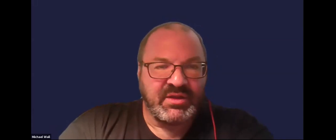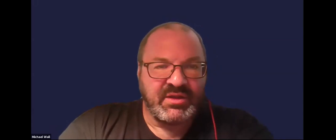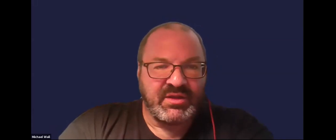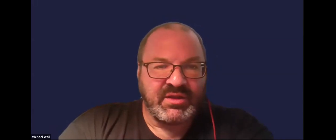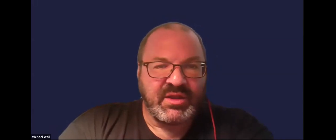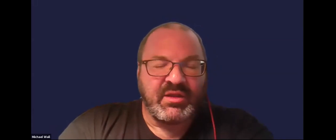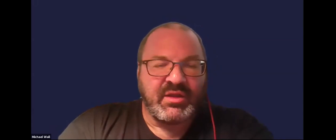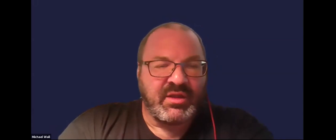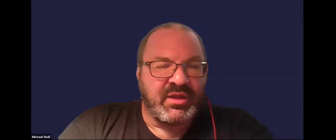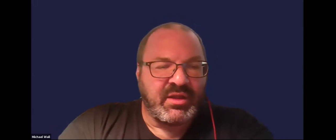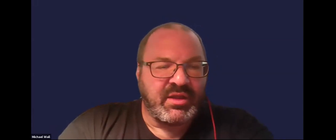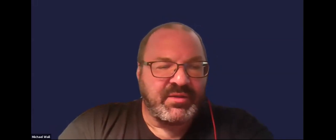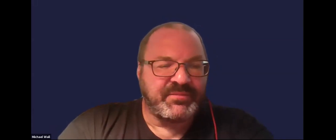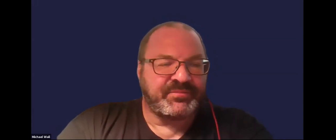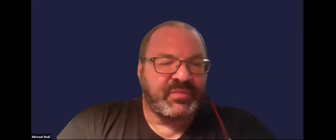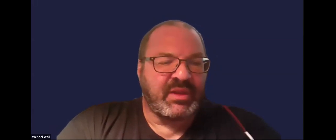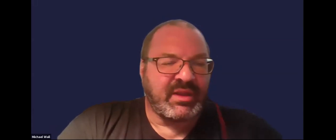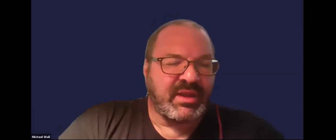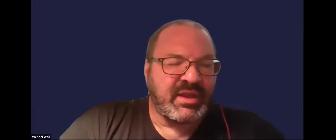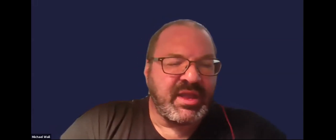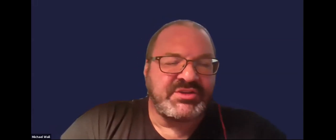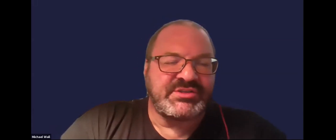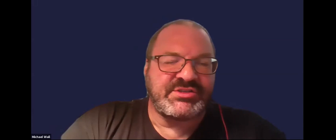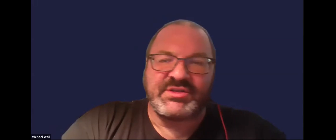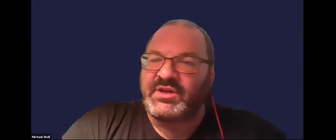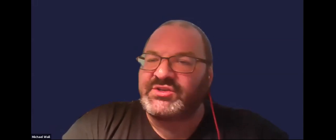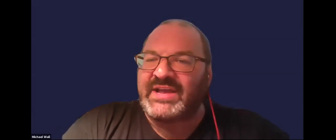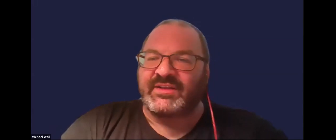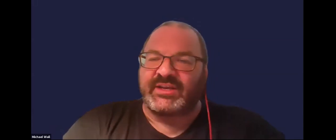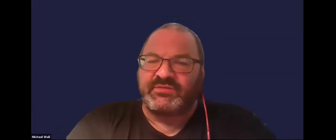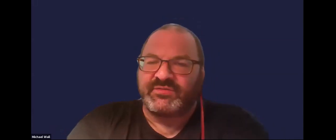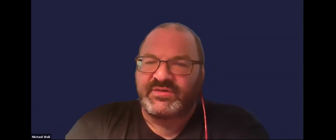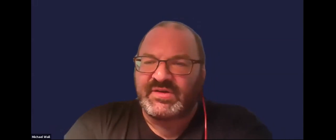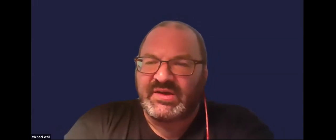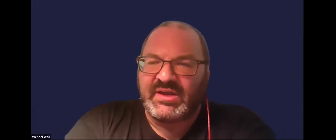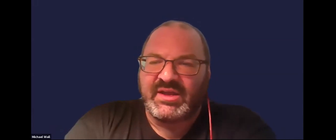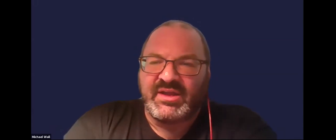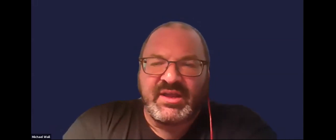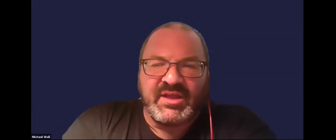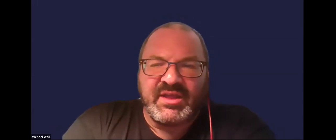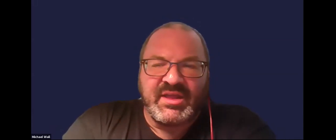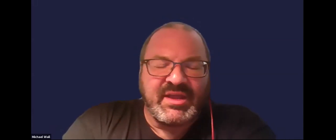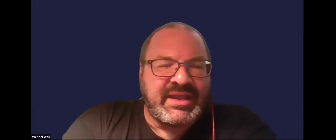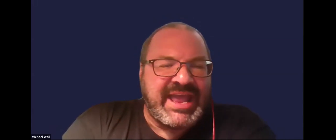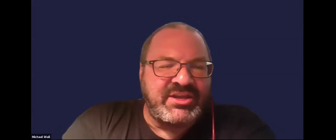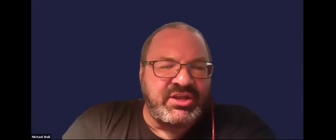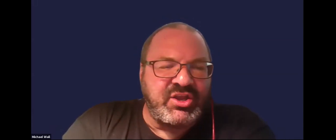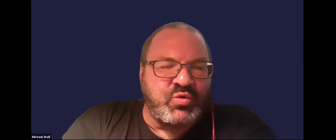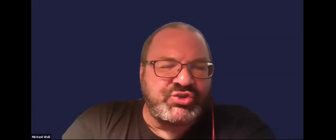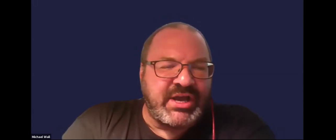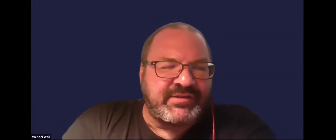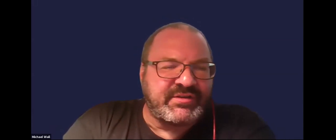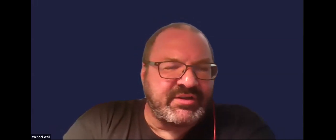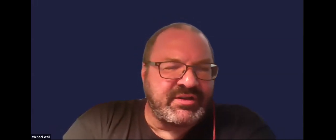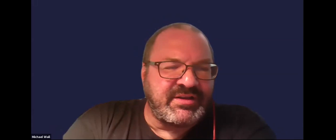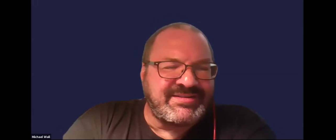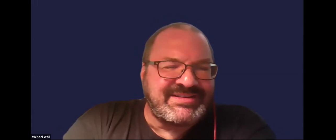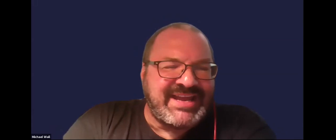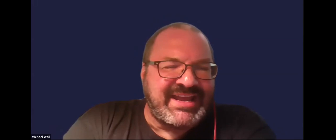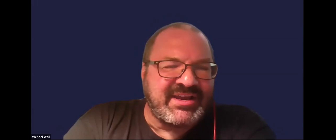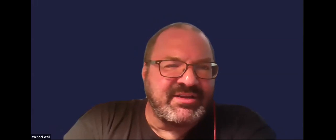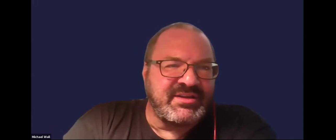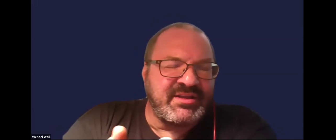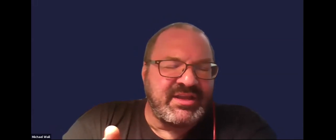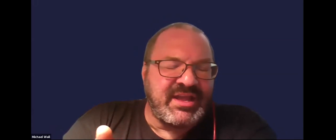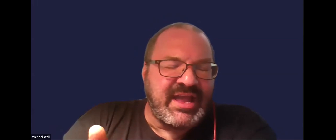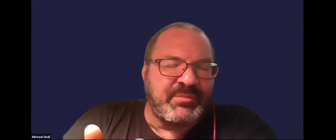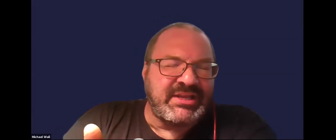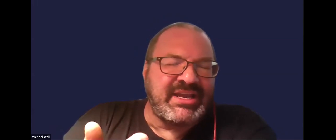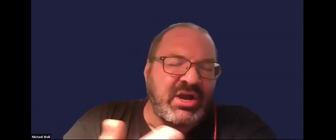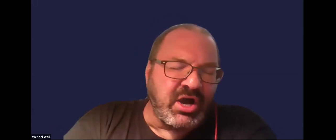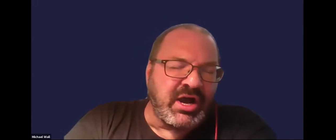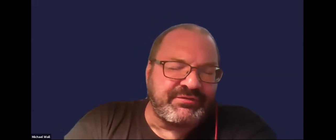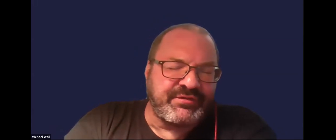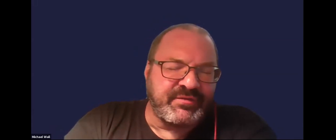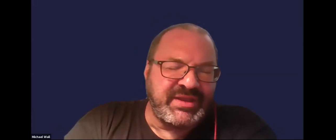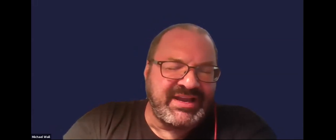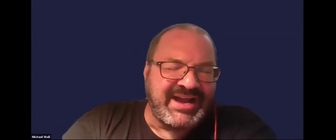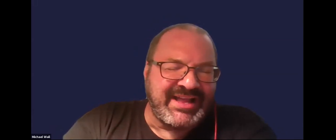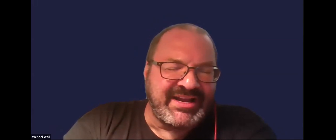Jessalyn, can you just take Emily off being highlighted